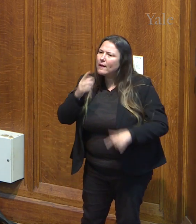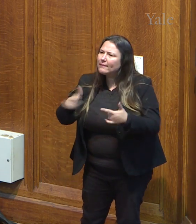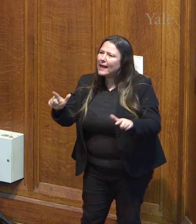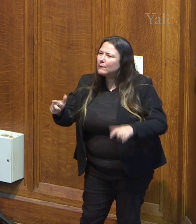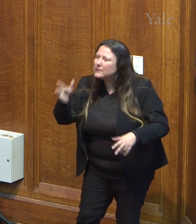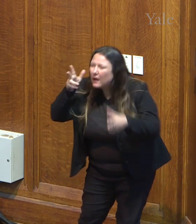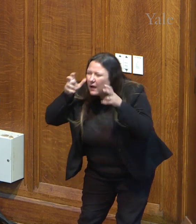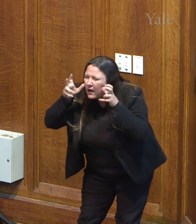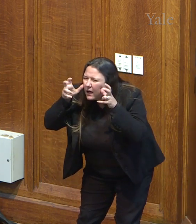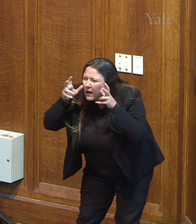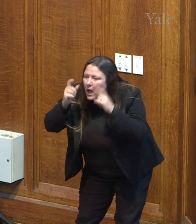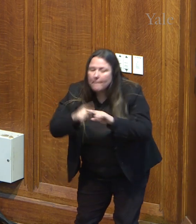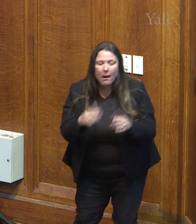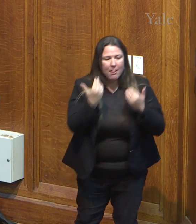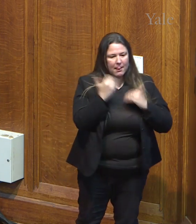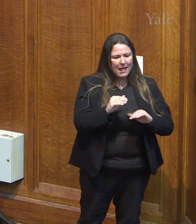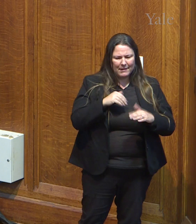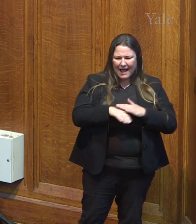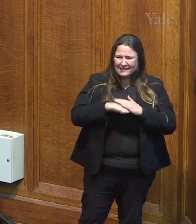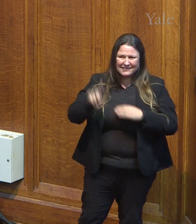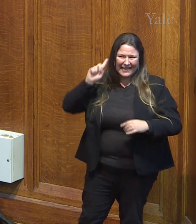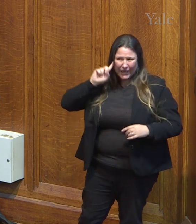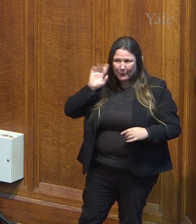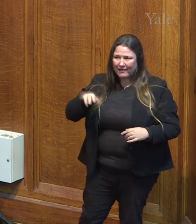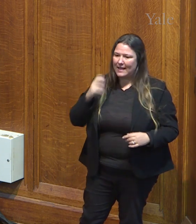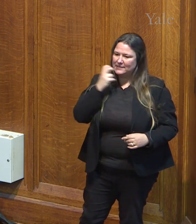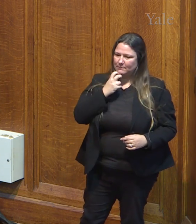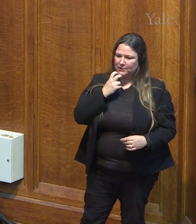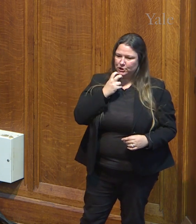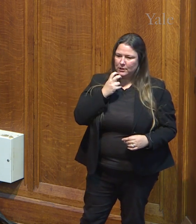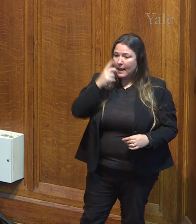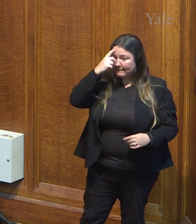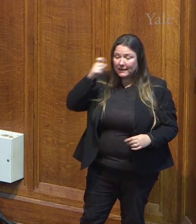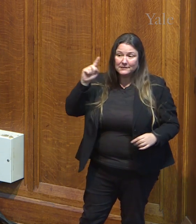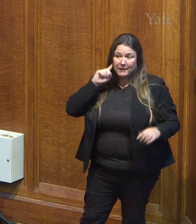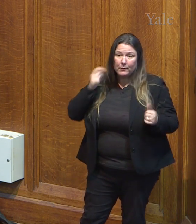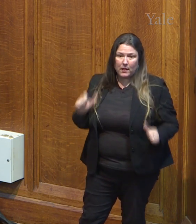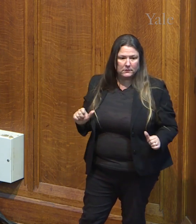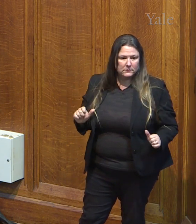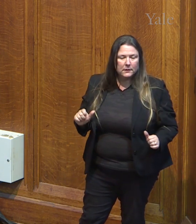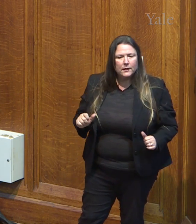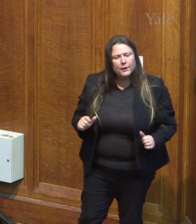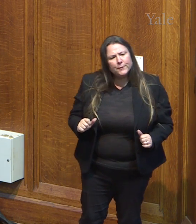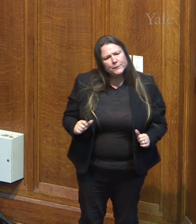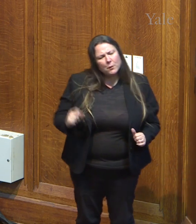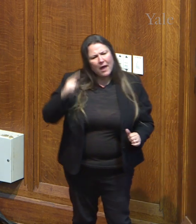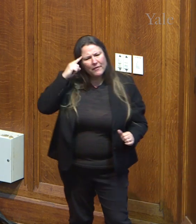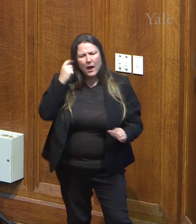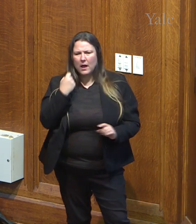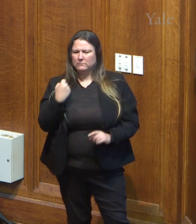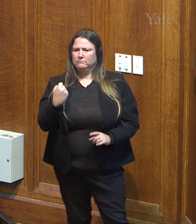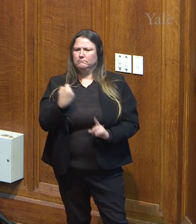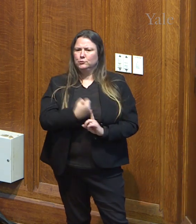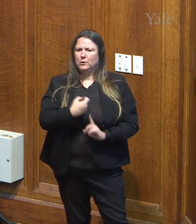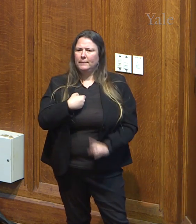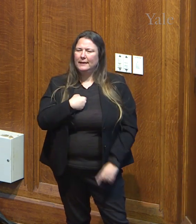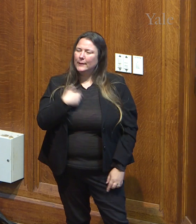to speech as a consequence of the hearing deficit. So on the one hand that struck me as an interesting problem